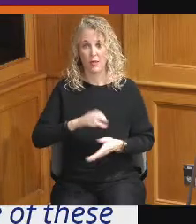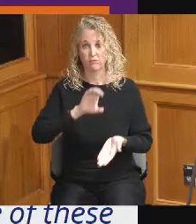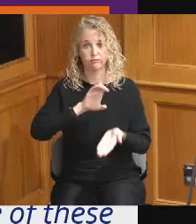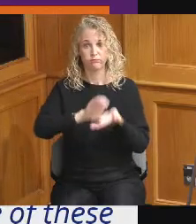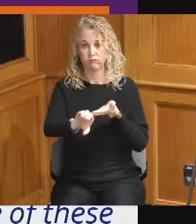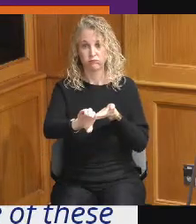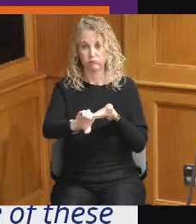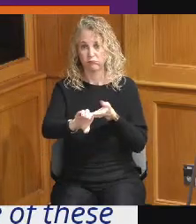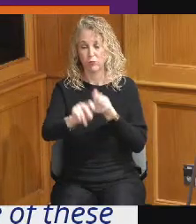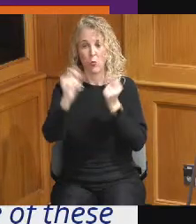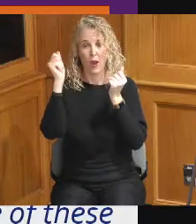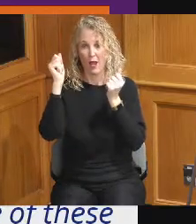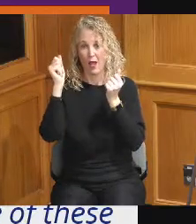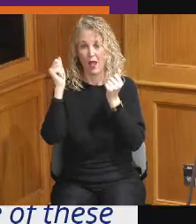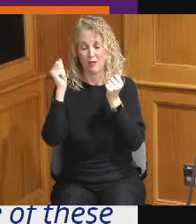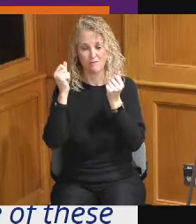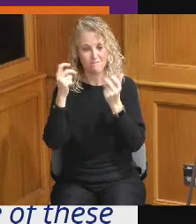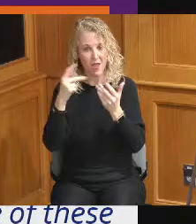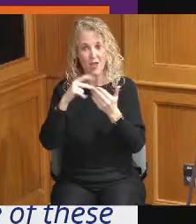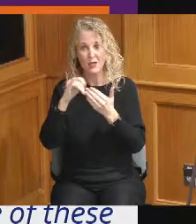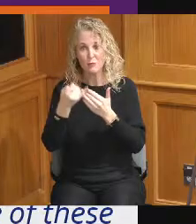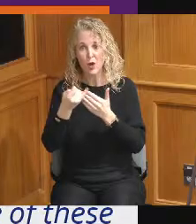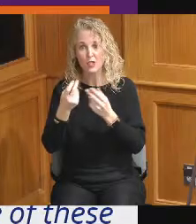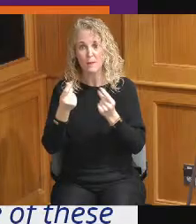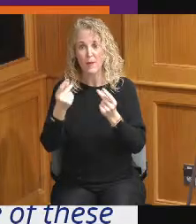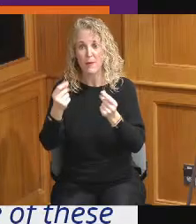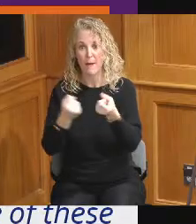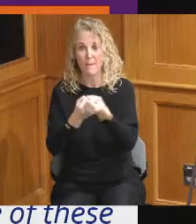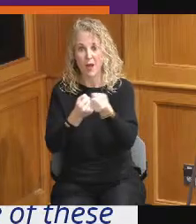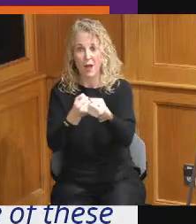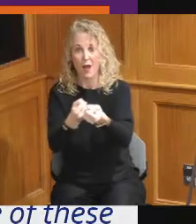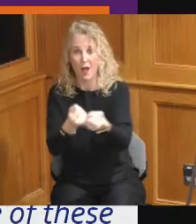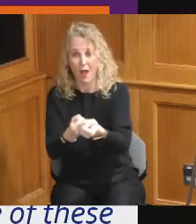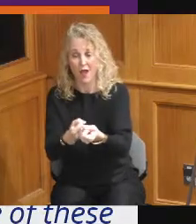come out of the gate and fund a lot of projects right away and then and then backfill those with